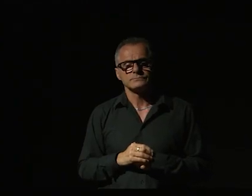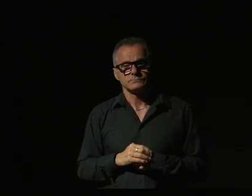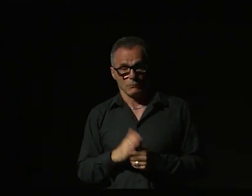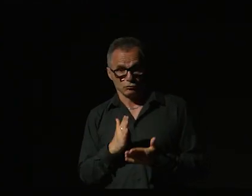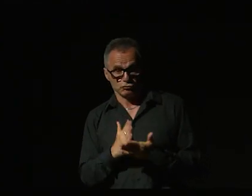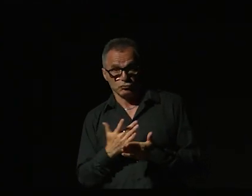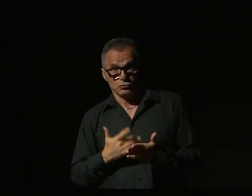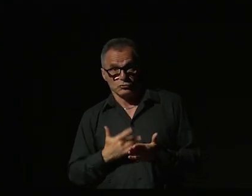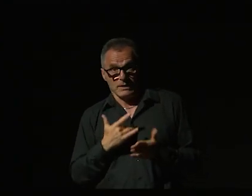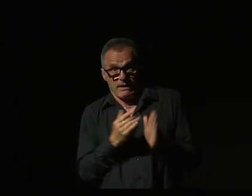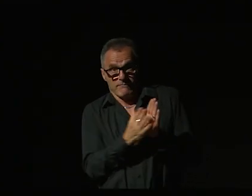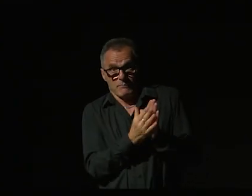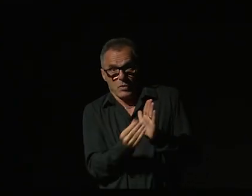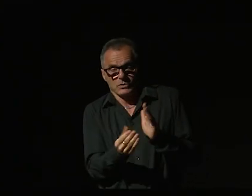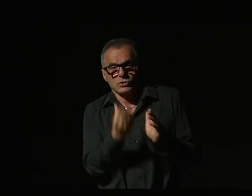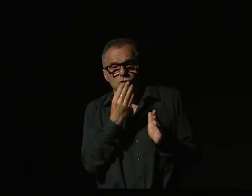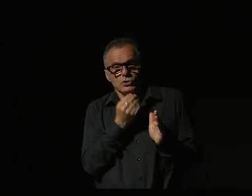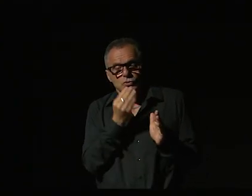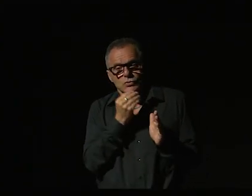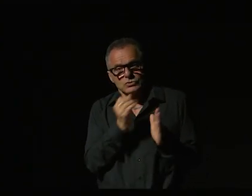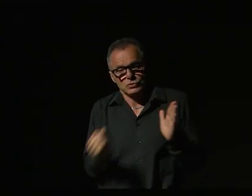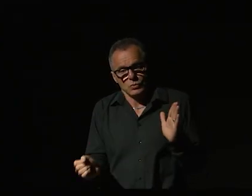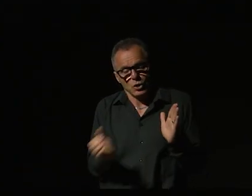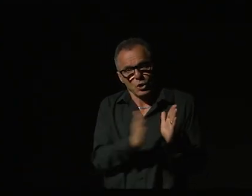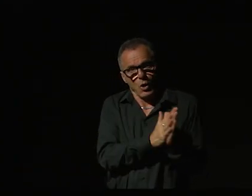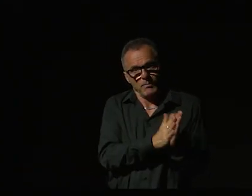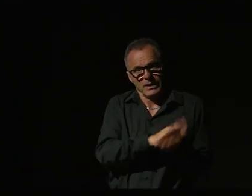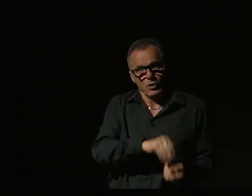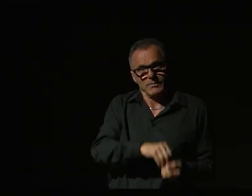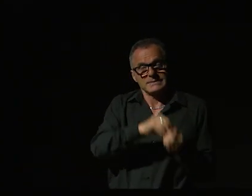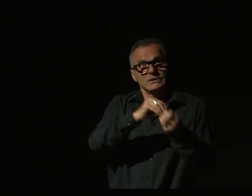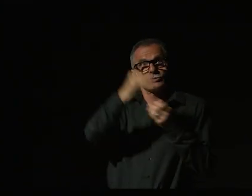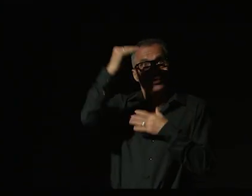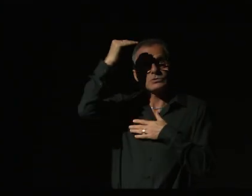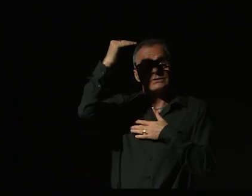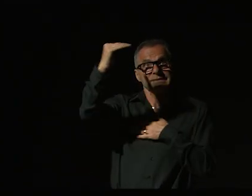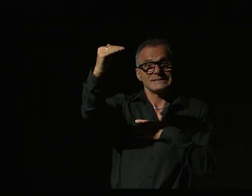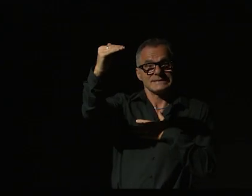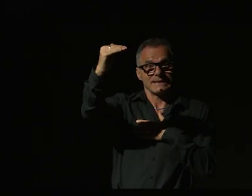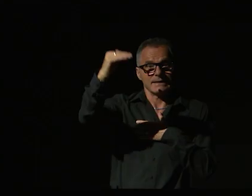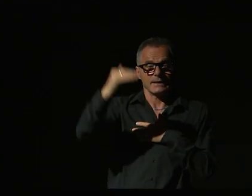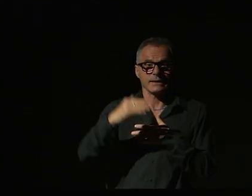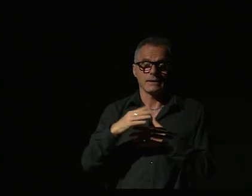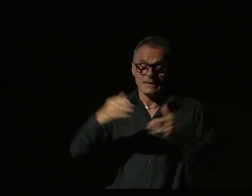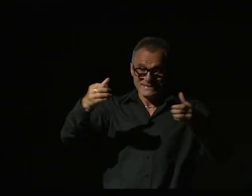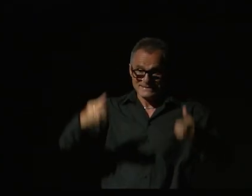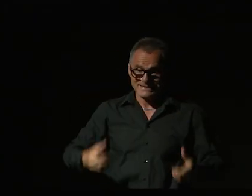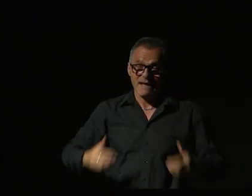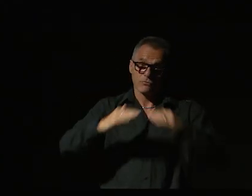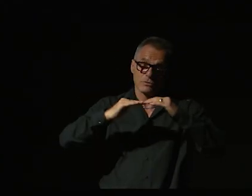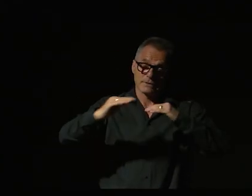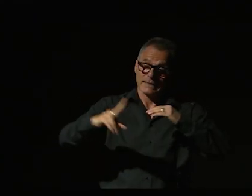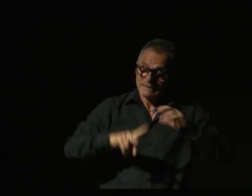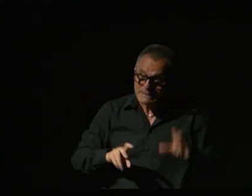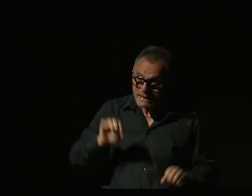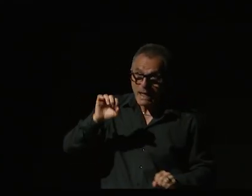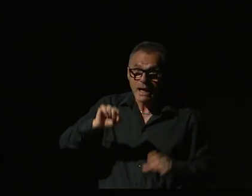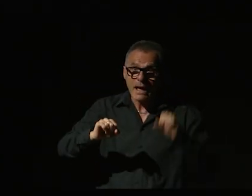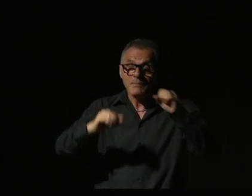that you use to copy the composition onto the ceiling and you imagine would climb up onto a scaffold, then wet out the area that a painter